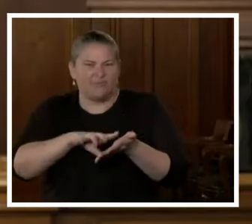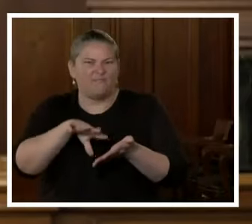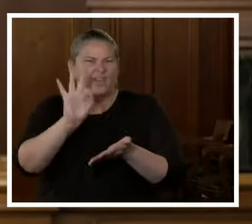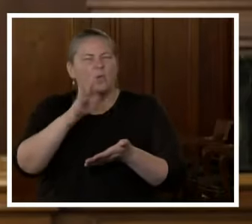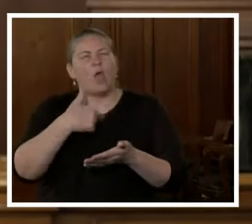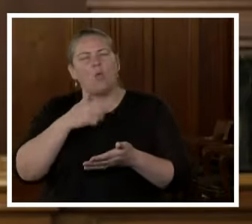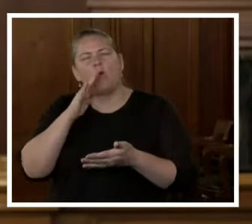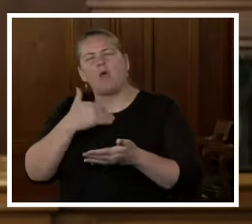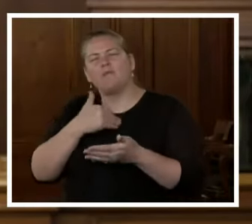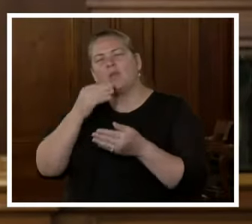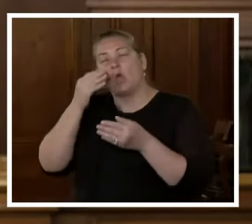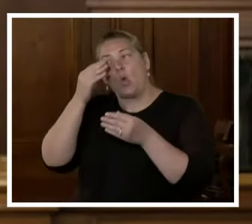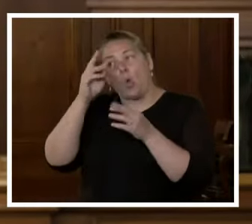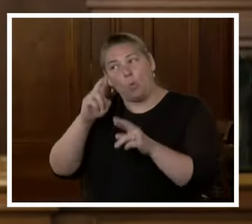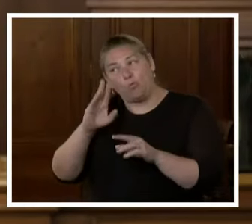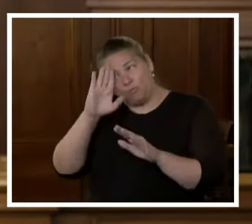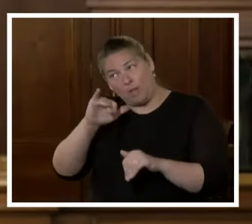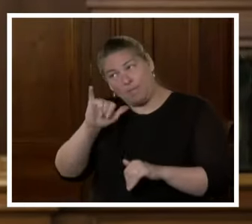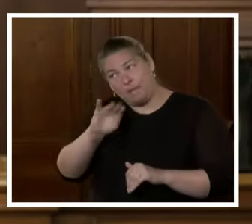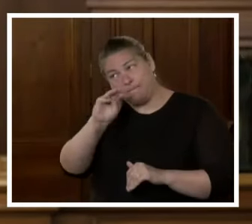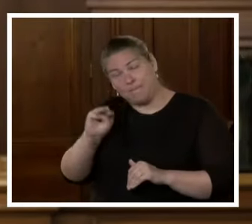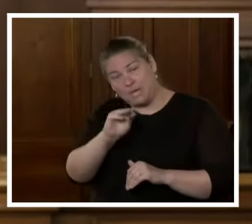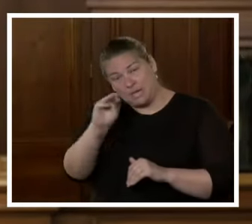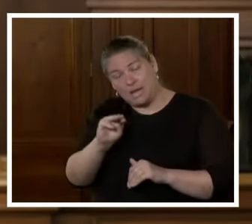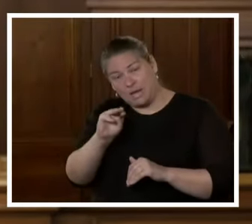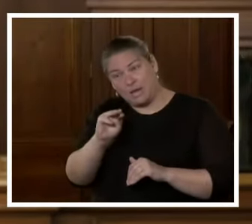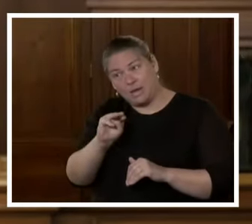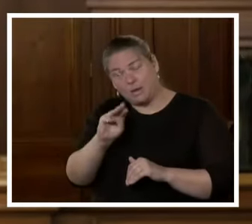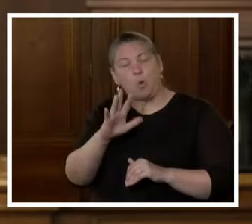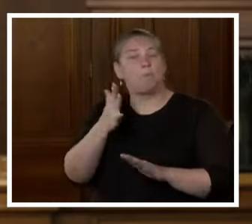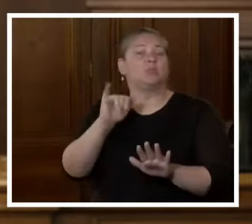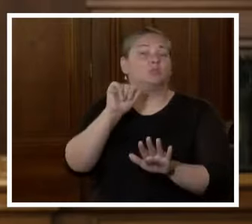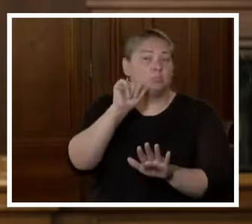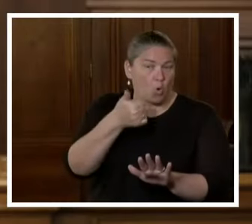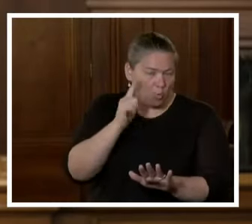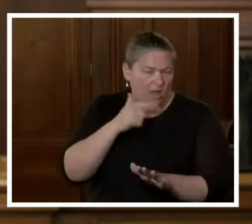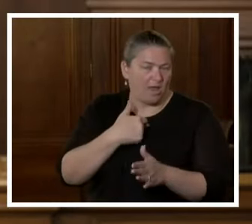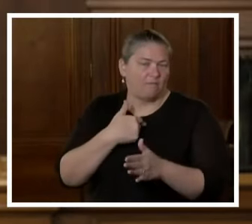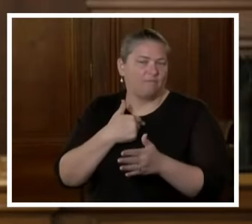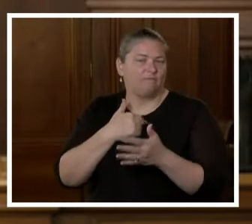THE GOVERNOR HAS INSTRUCTED ME TO KEEP YOU AND EVERYONE ELSE UPDATED AS WE GET INFORMATION